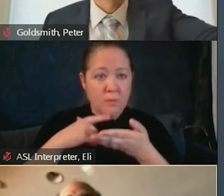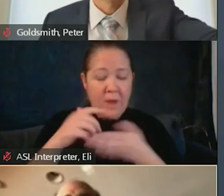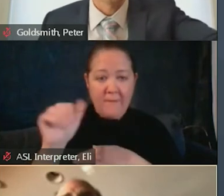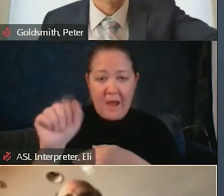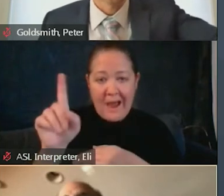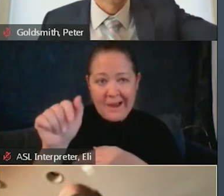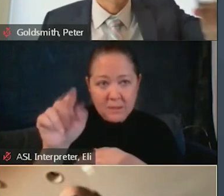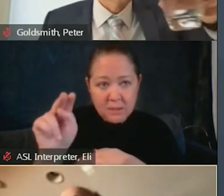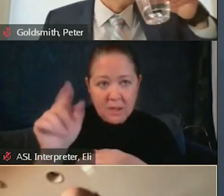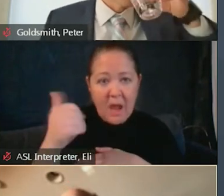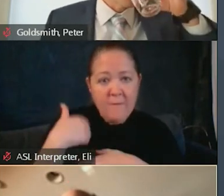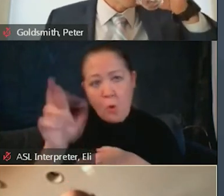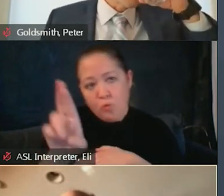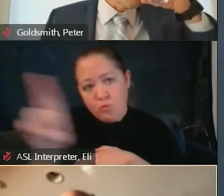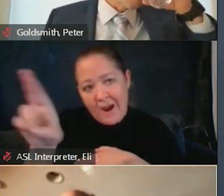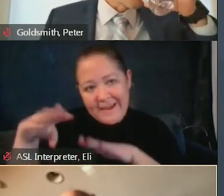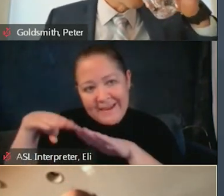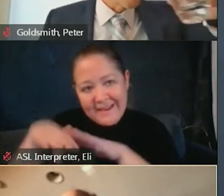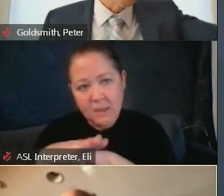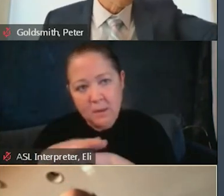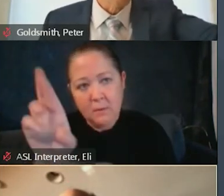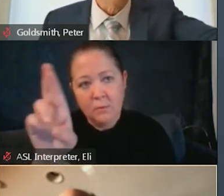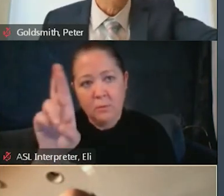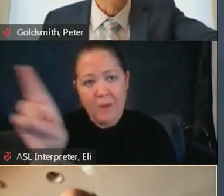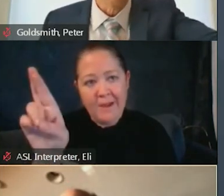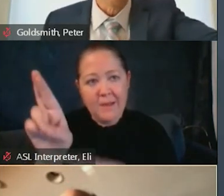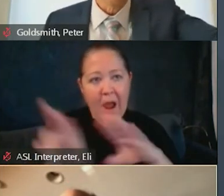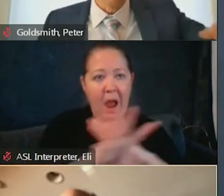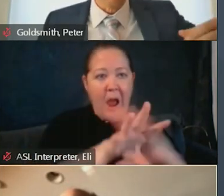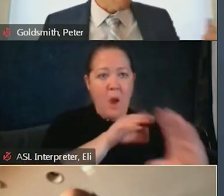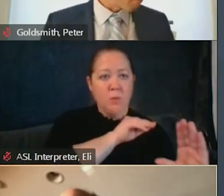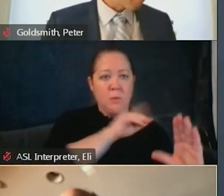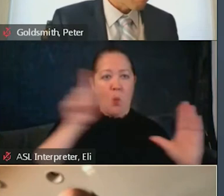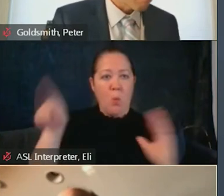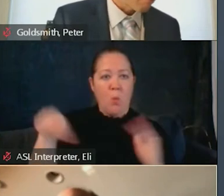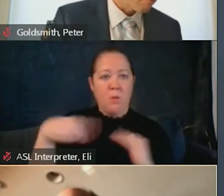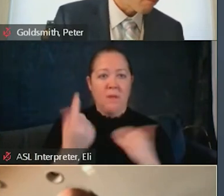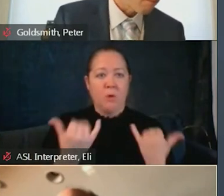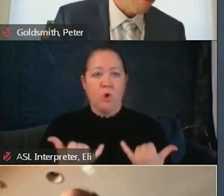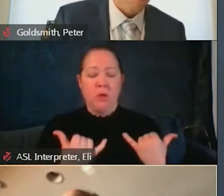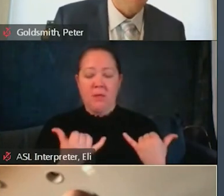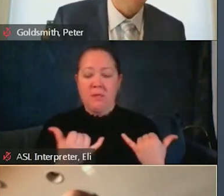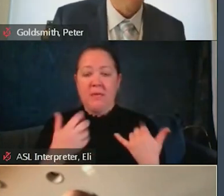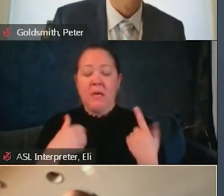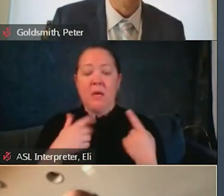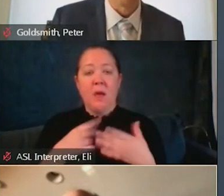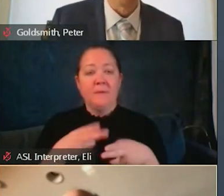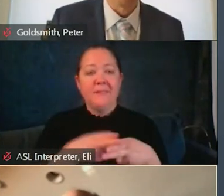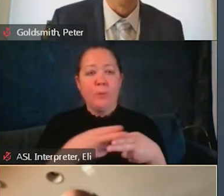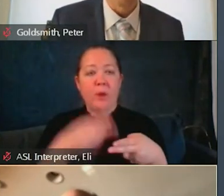Only the current facility provides temporary housing for 36 men. However, given its size,